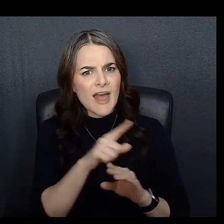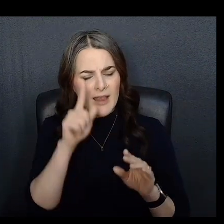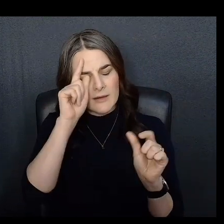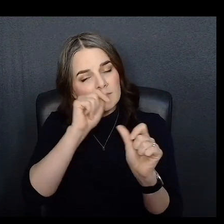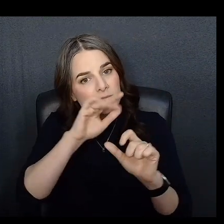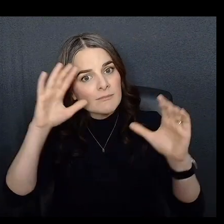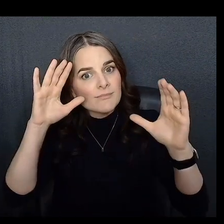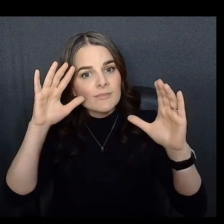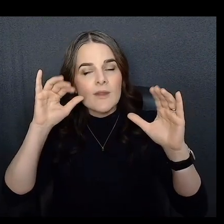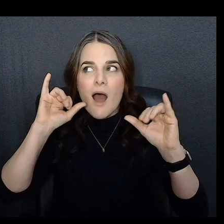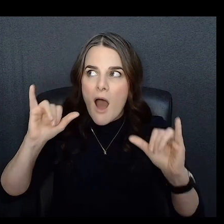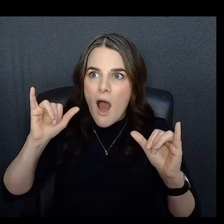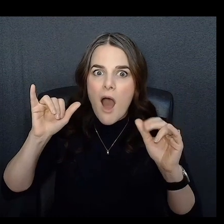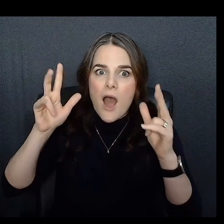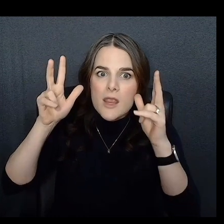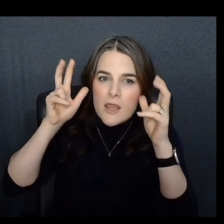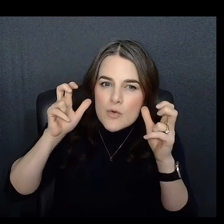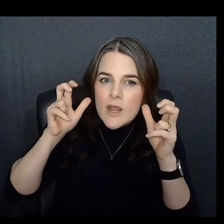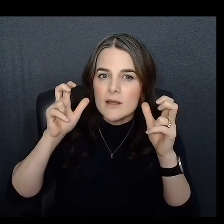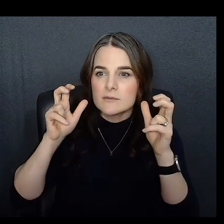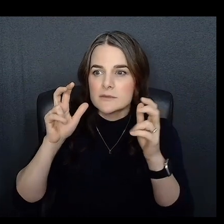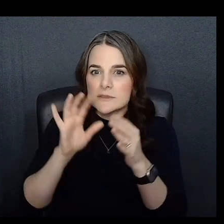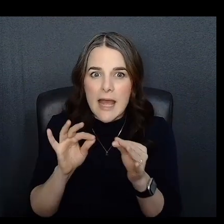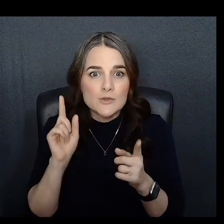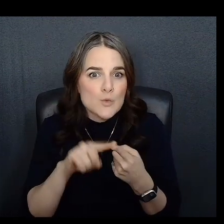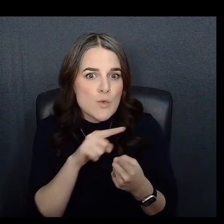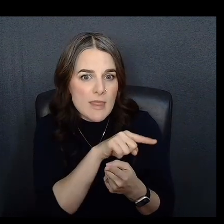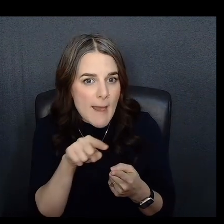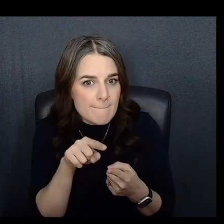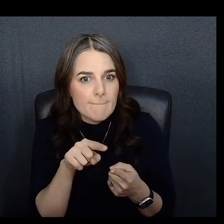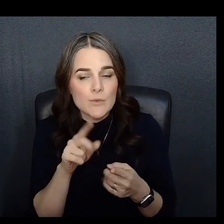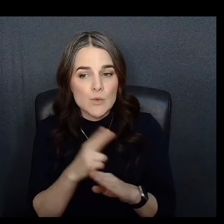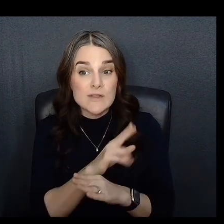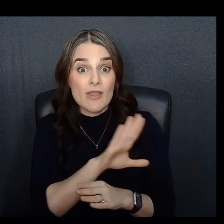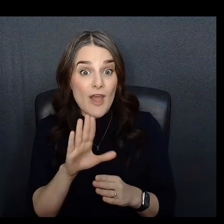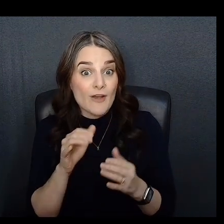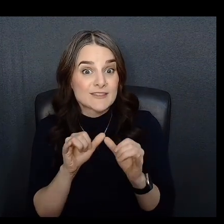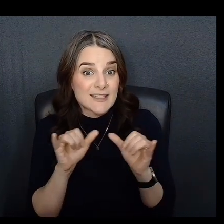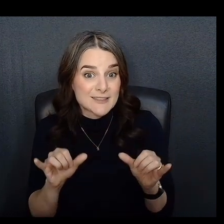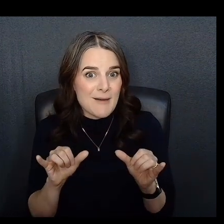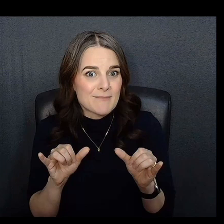hear it said to them using their system, so they're not just having somebody